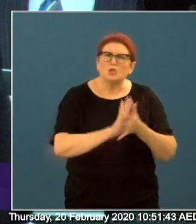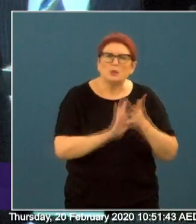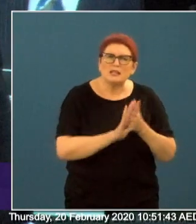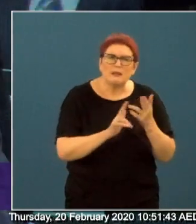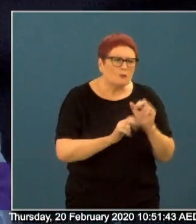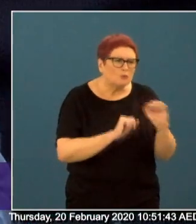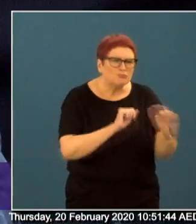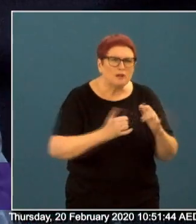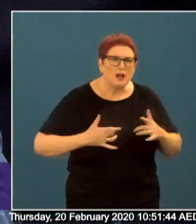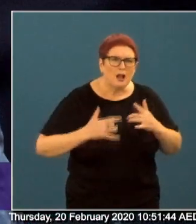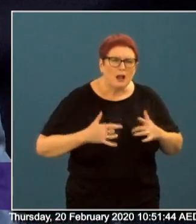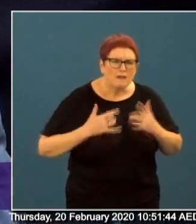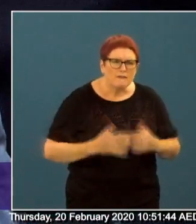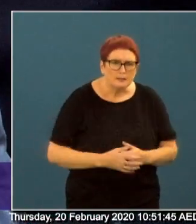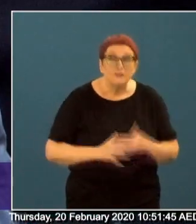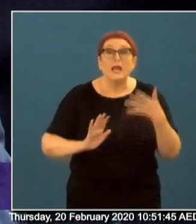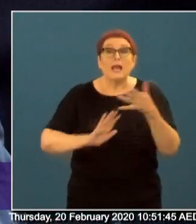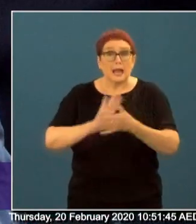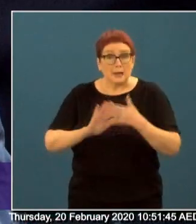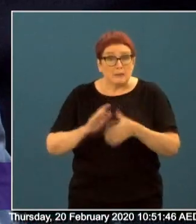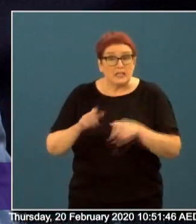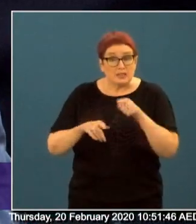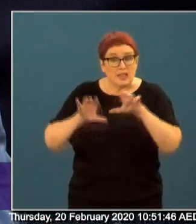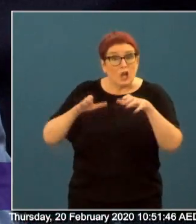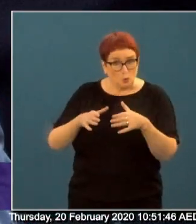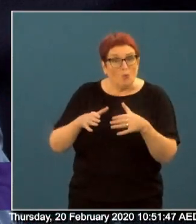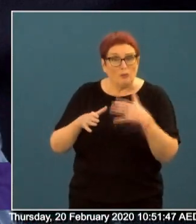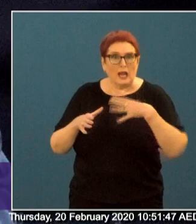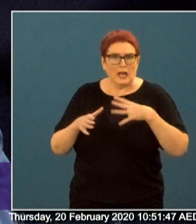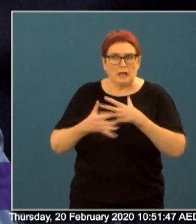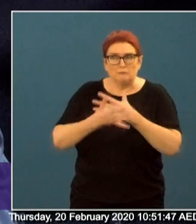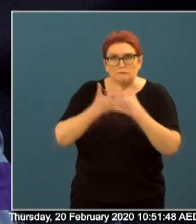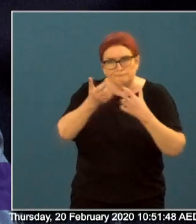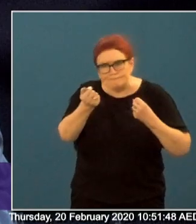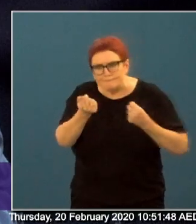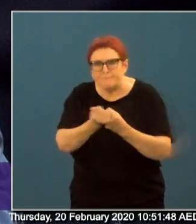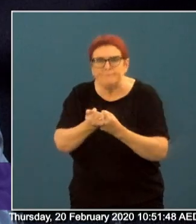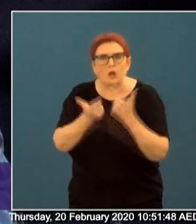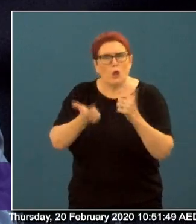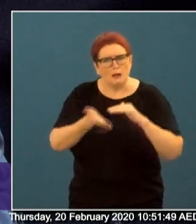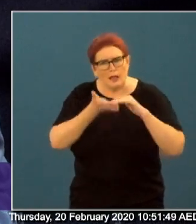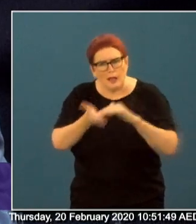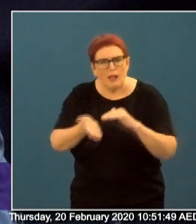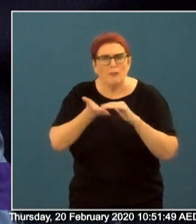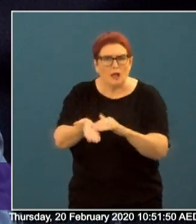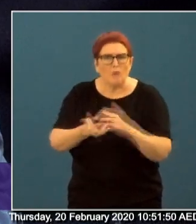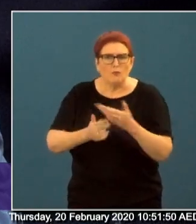That means that people need significant supports in order to participate to the fullest extent possible in daily life.